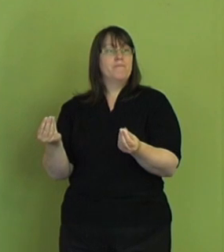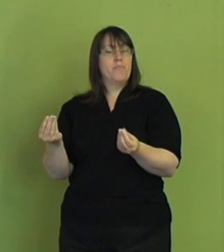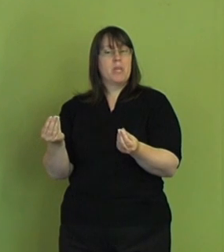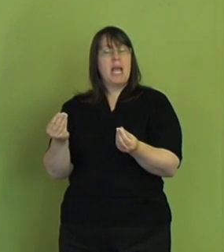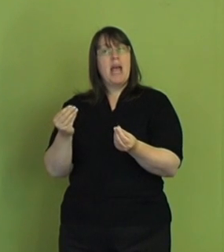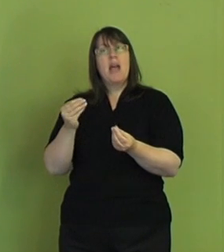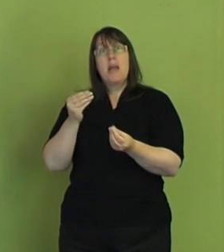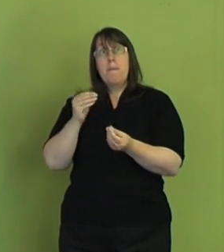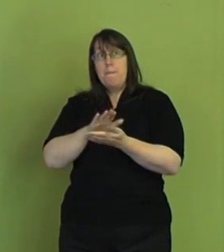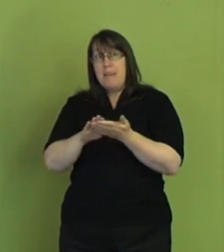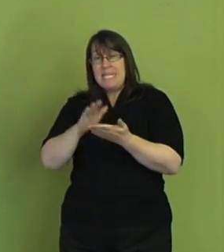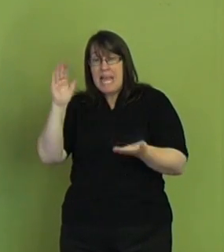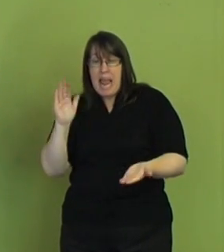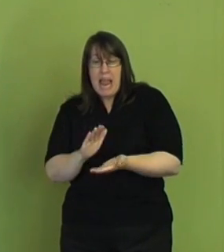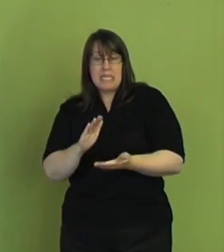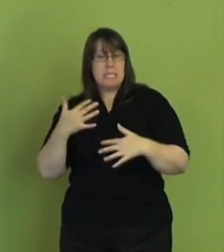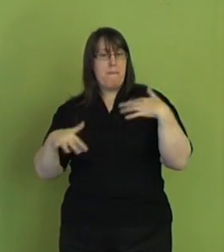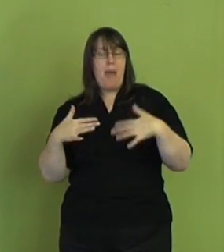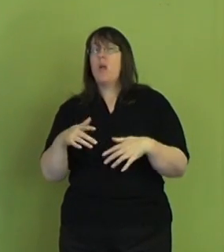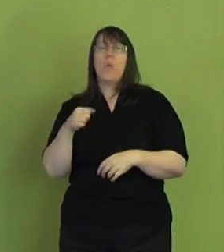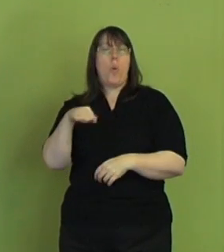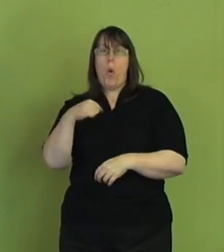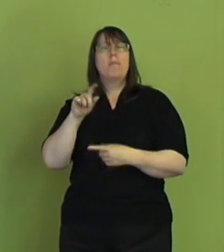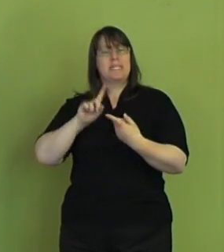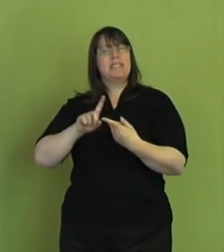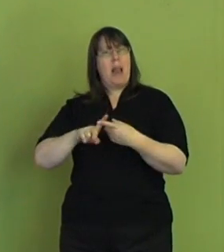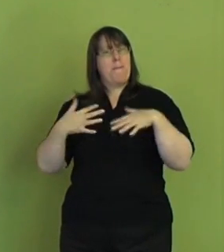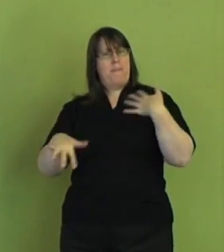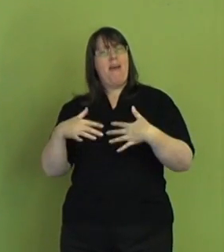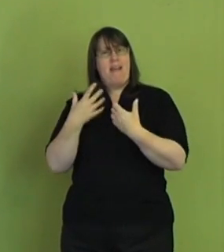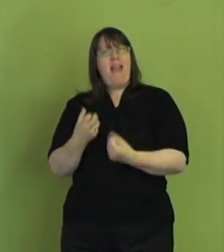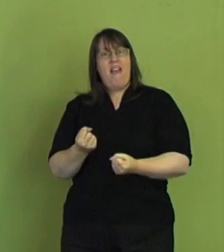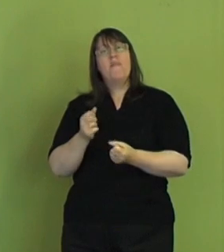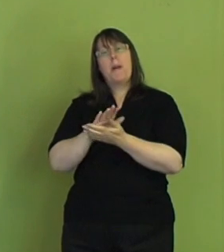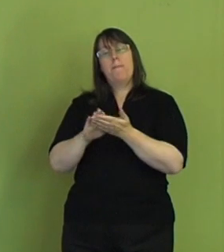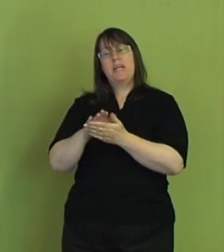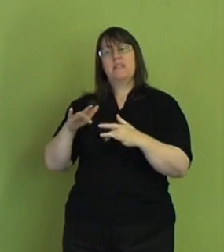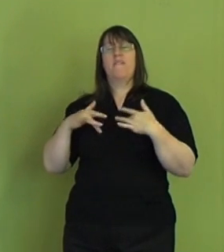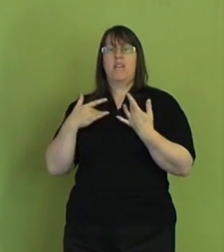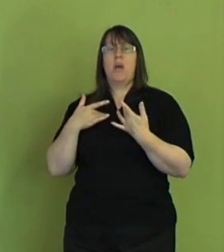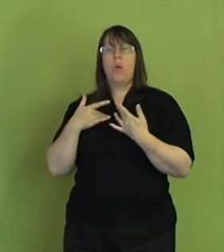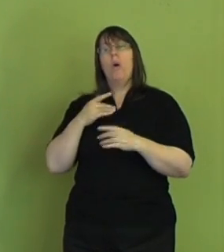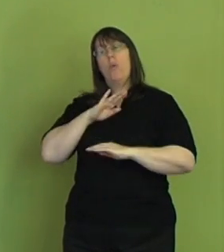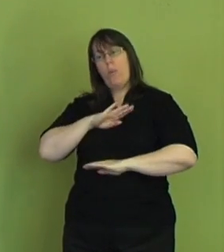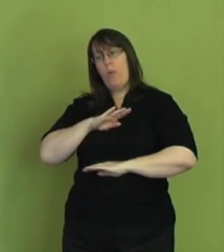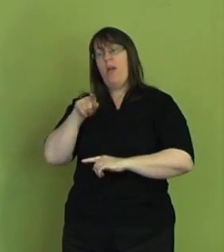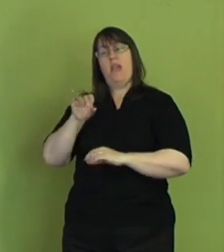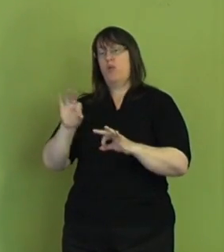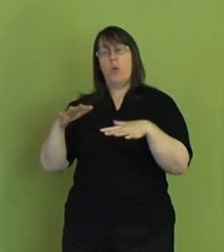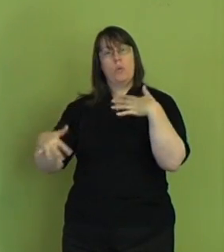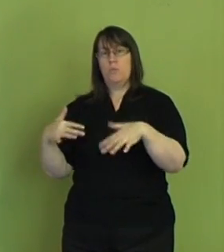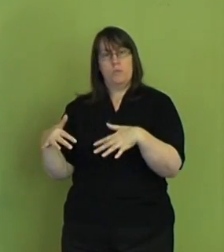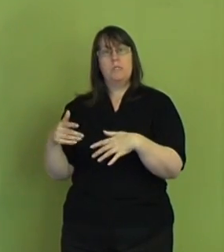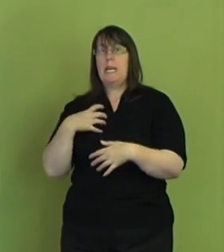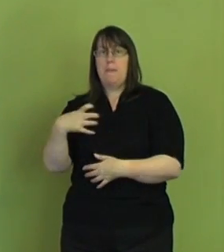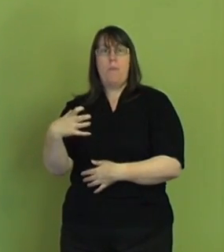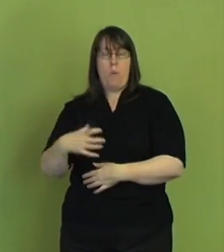but certainly the opportunity for a positive outcome.